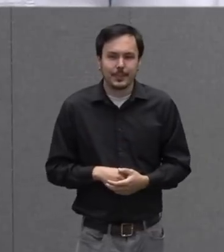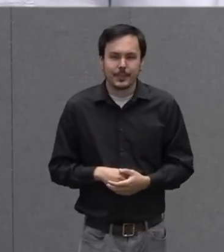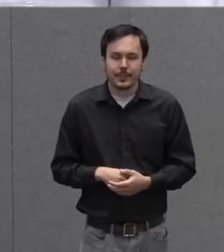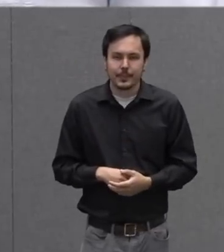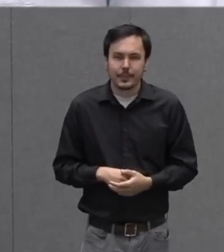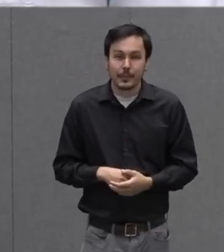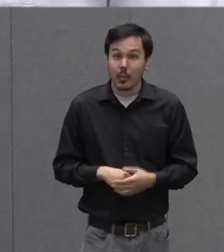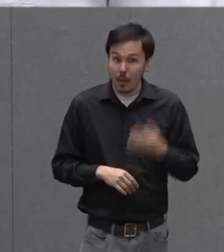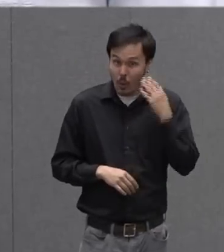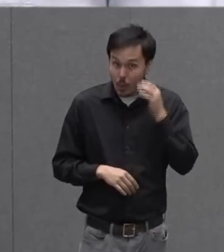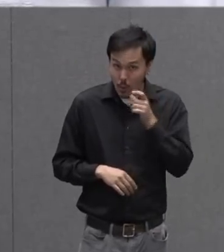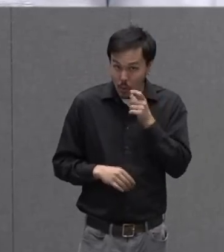Do you know who wins?